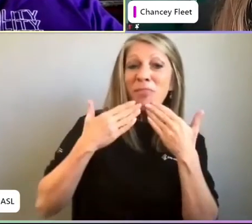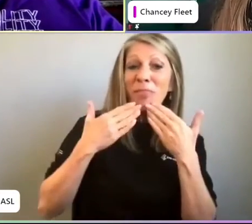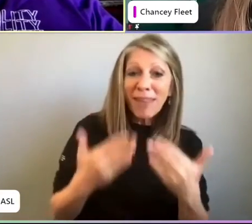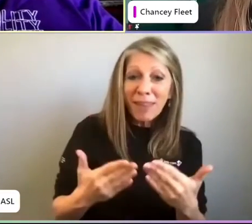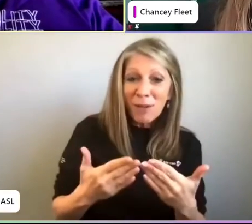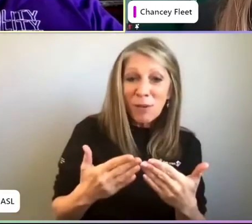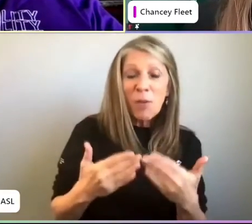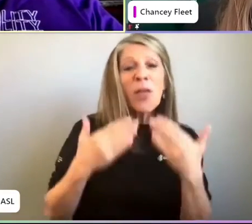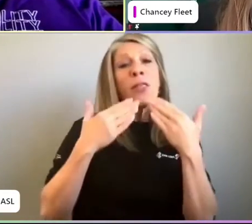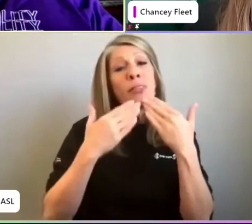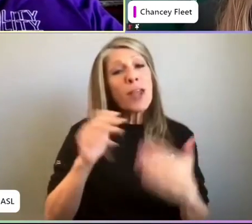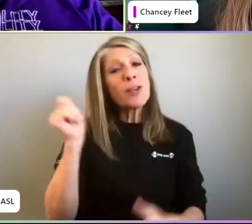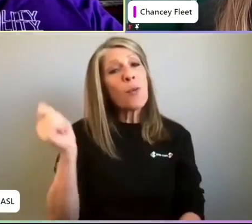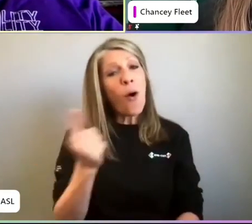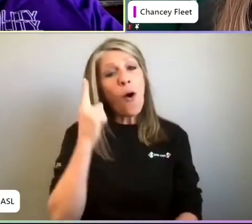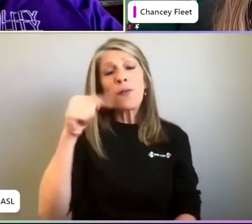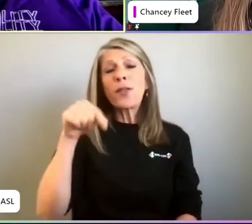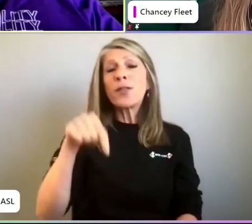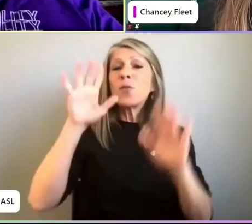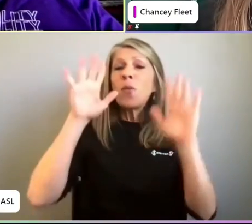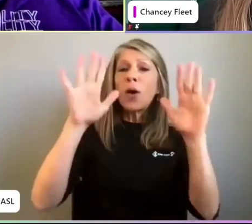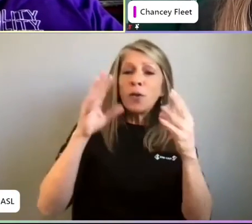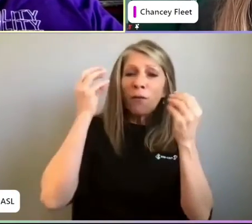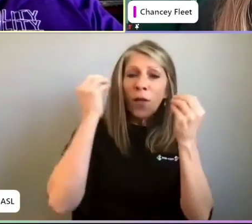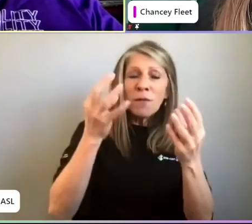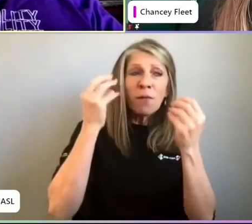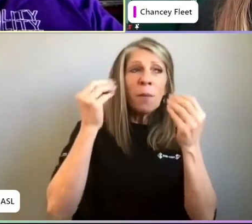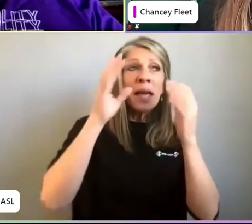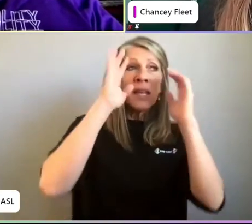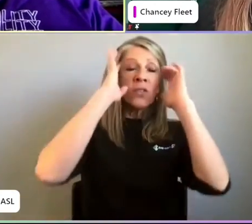any home or classroom once they leave the library.